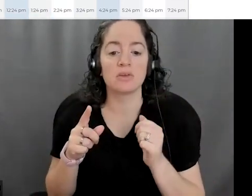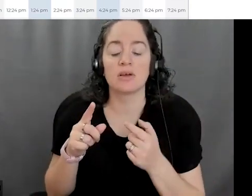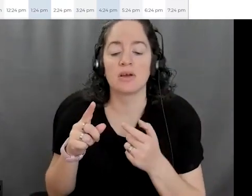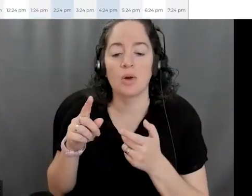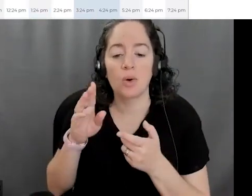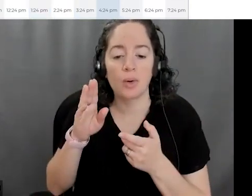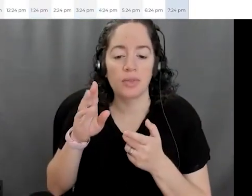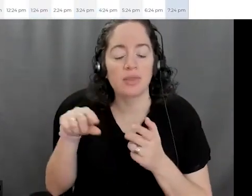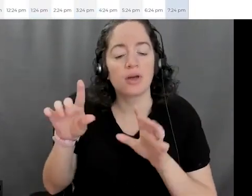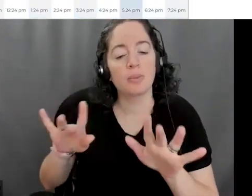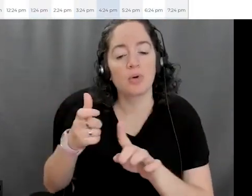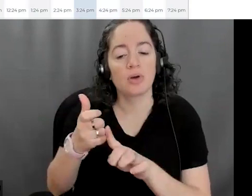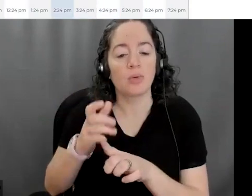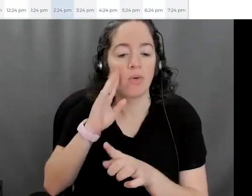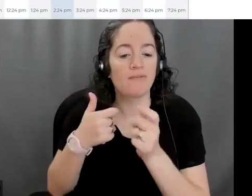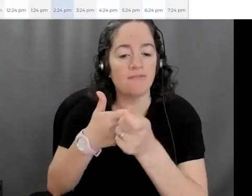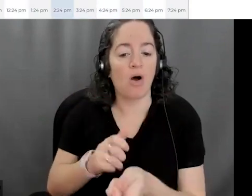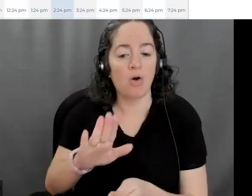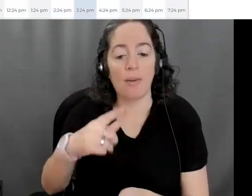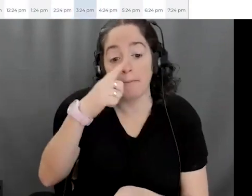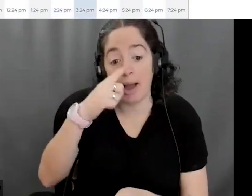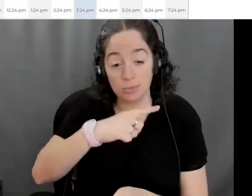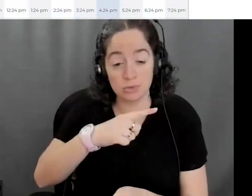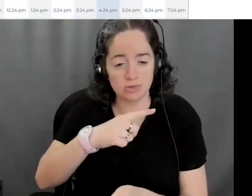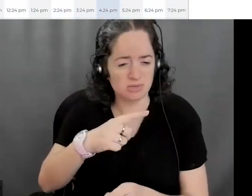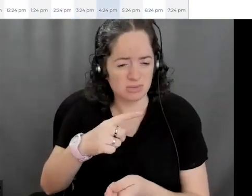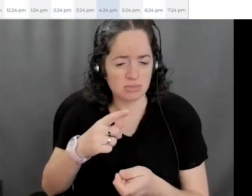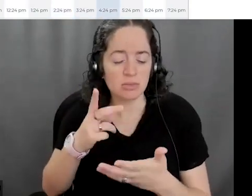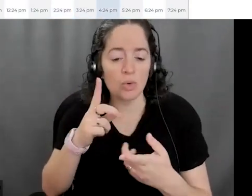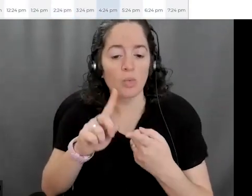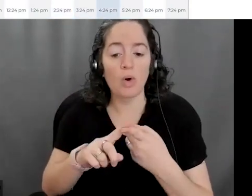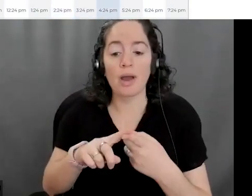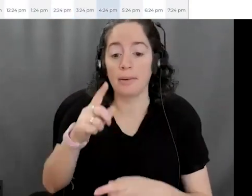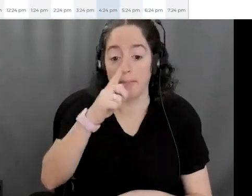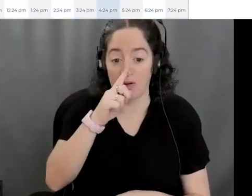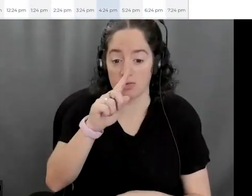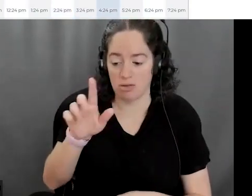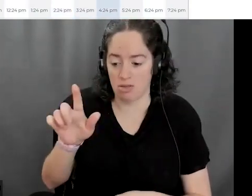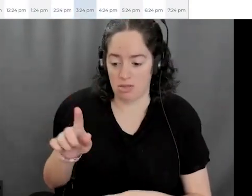As you move through the table, it highlights the column that you're in